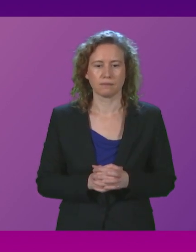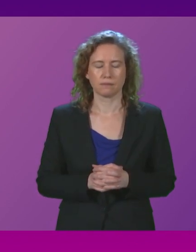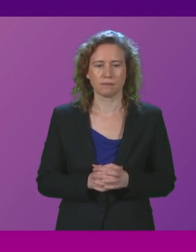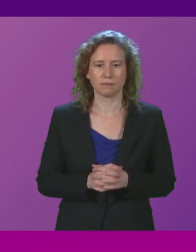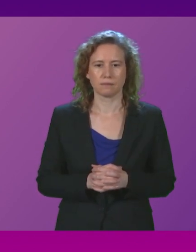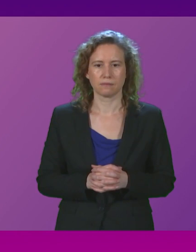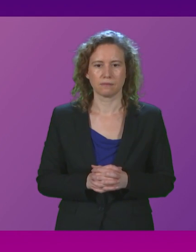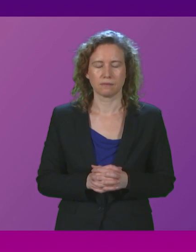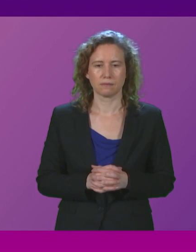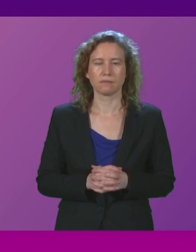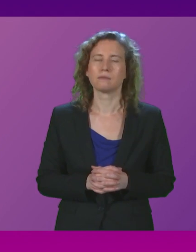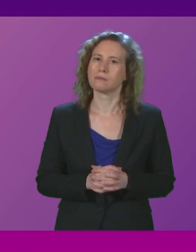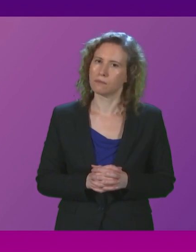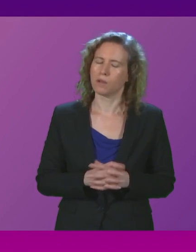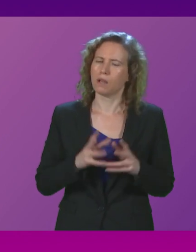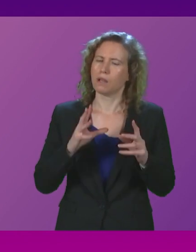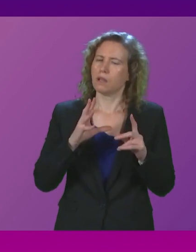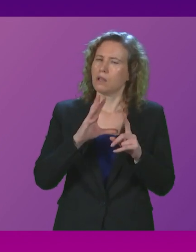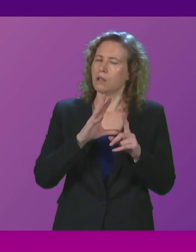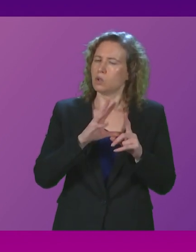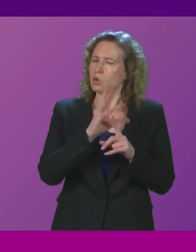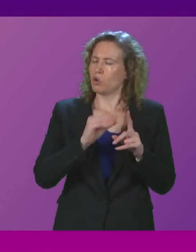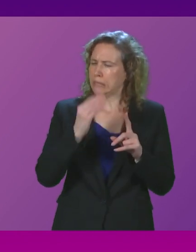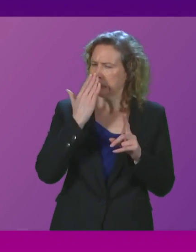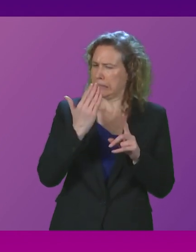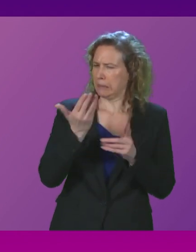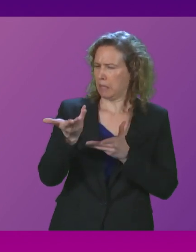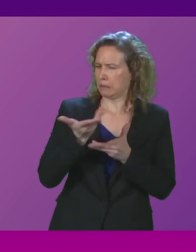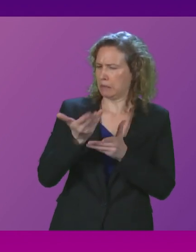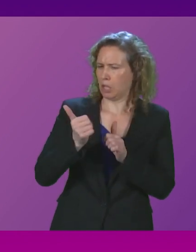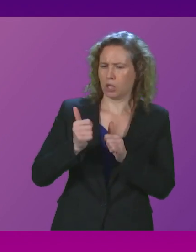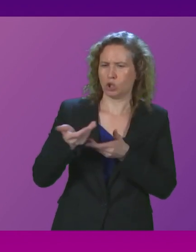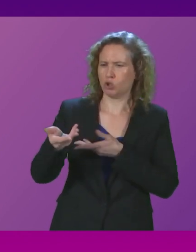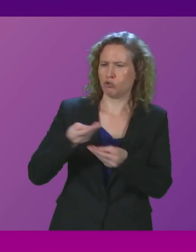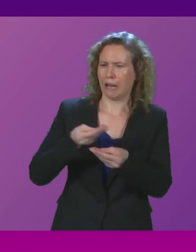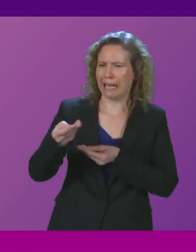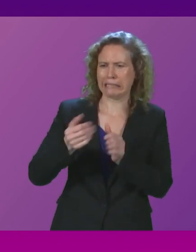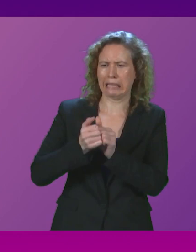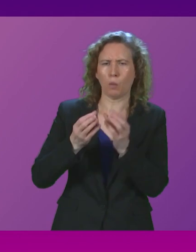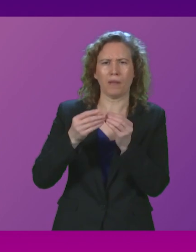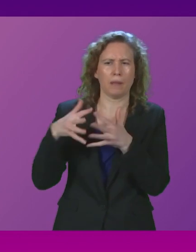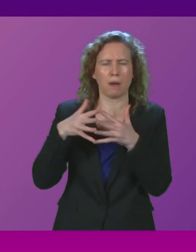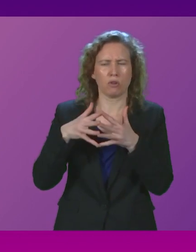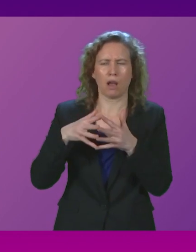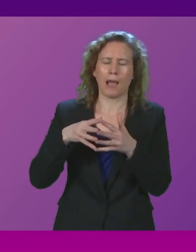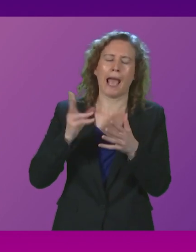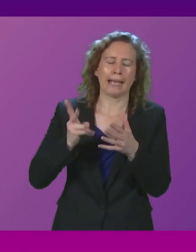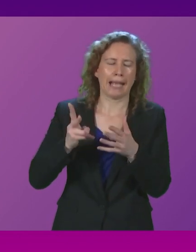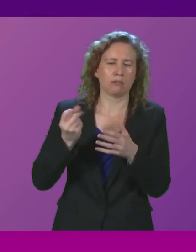The Tories seem to have concluded that a trade deal with the USA was yet another effort to deceive themselves and others on the merits of Brexit.